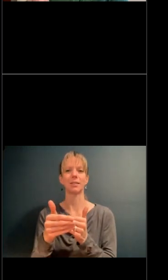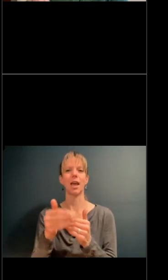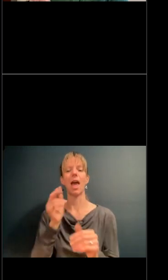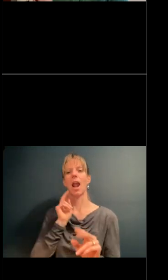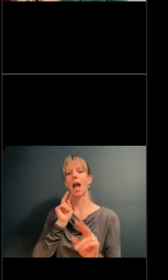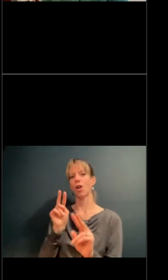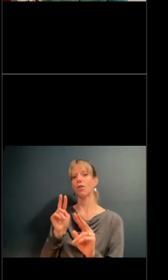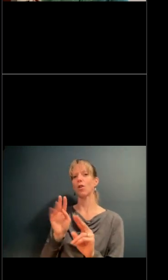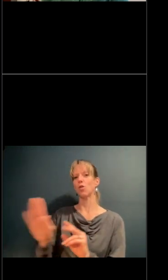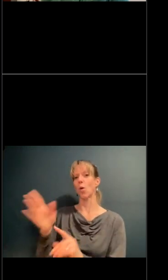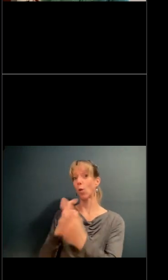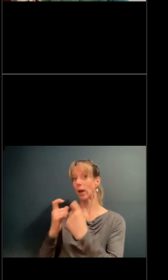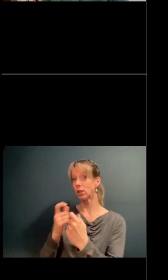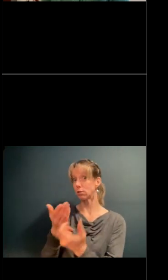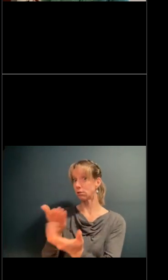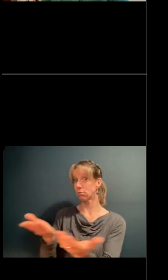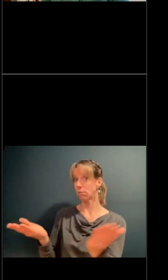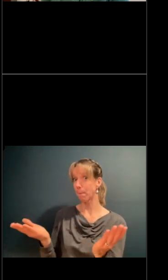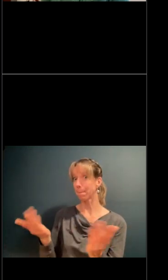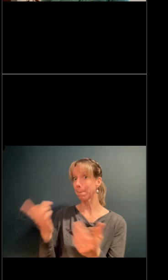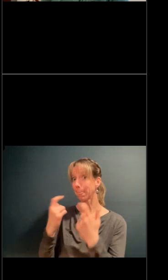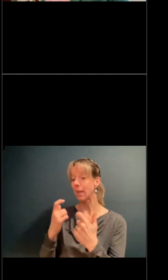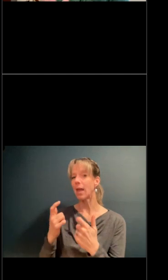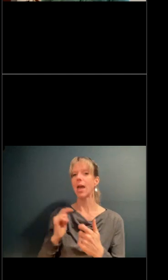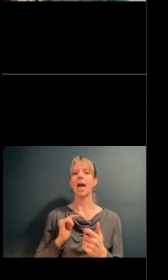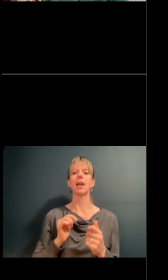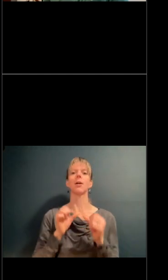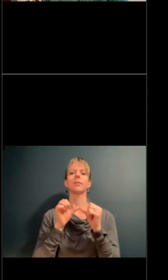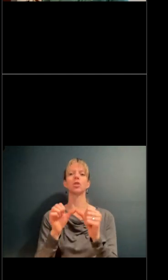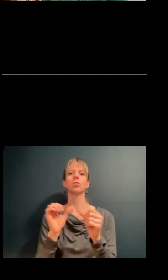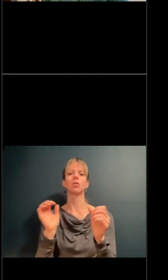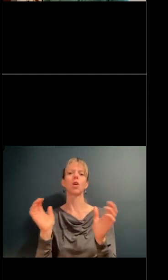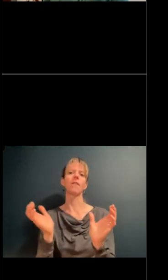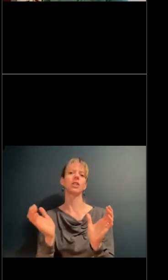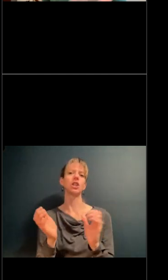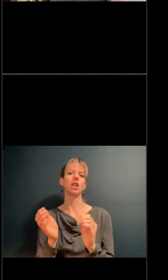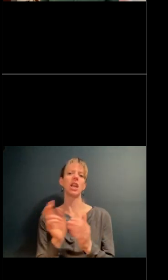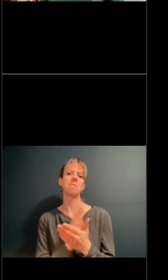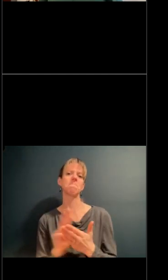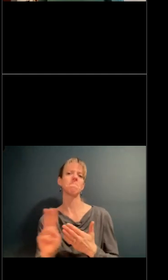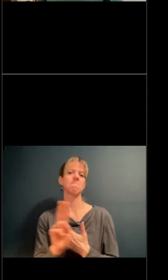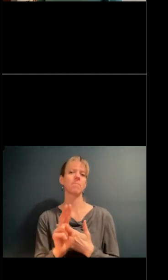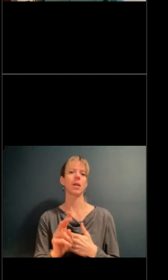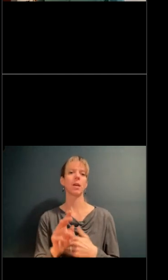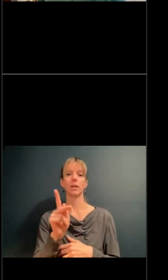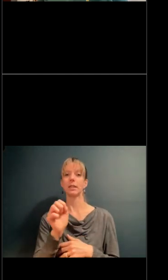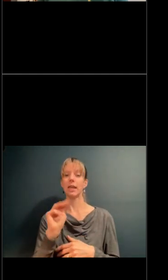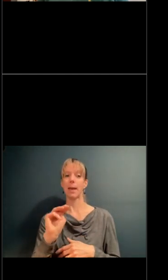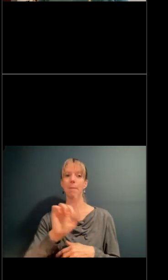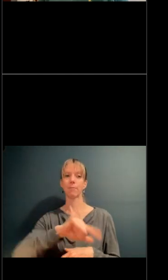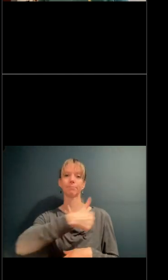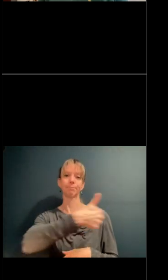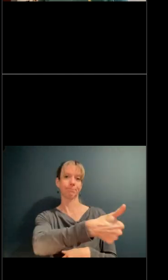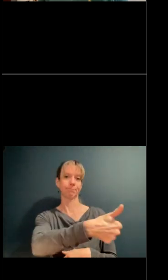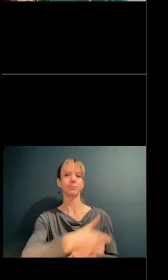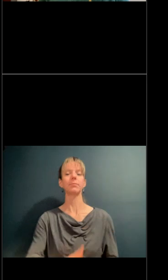questions if there are any, and to our conversation in just a couple weeks. Kim, let me turn it back to you. KIM BROWN: